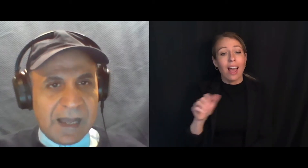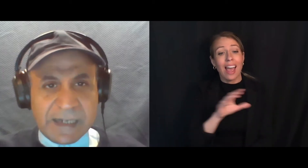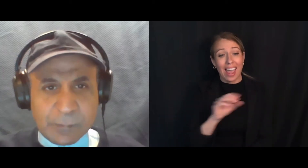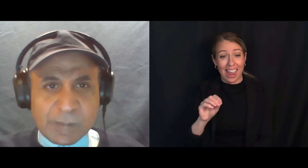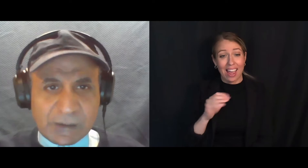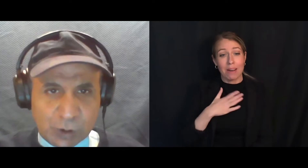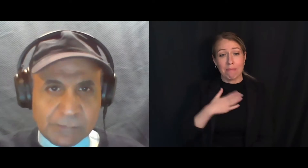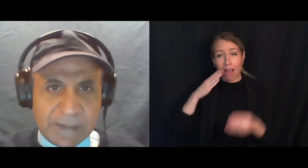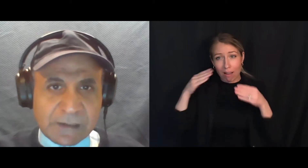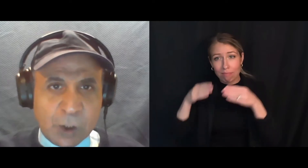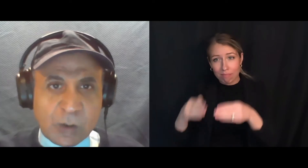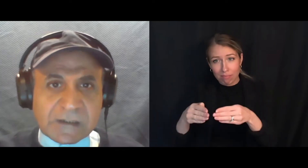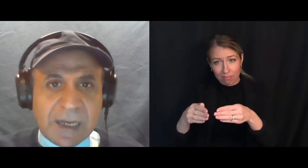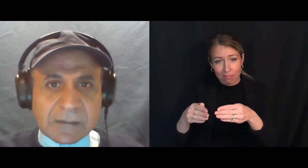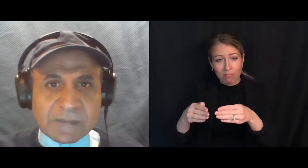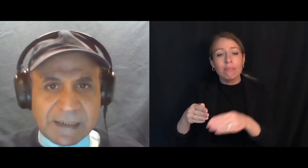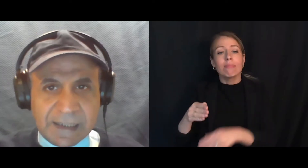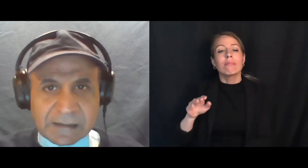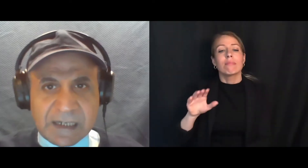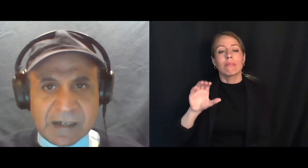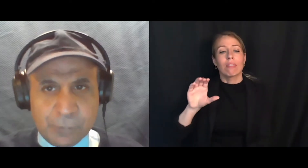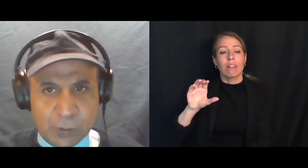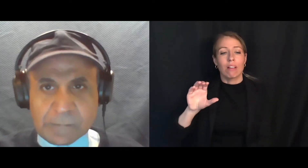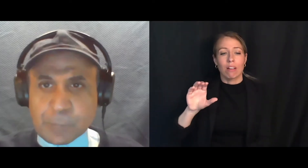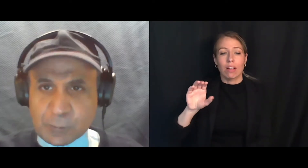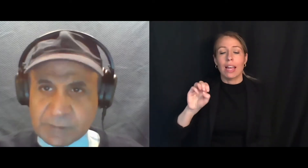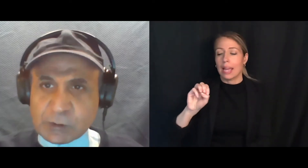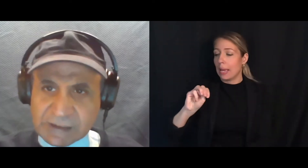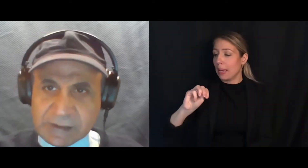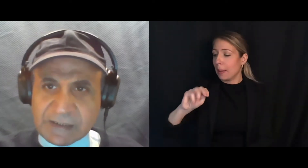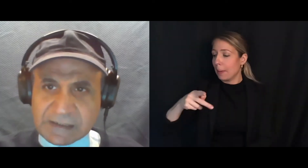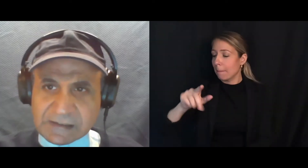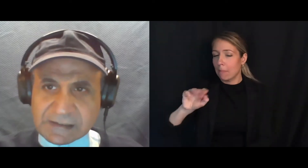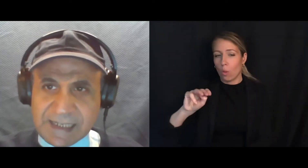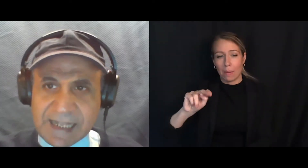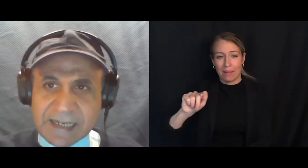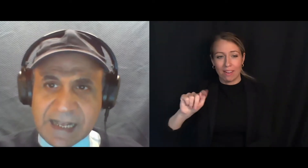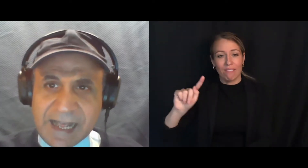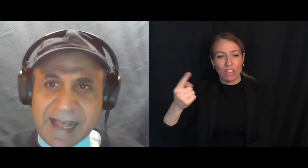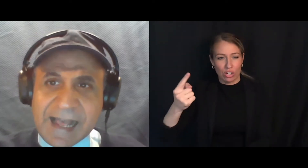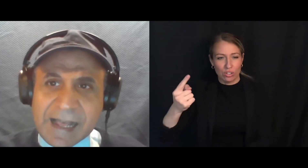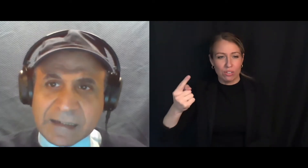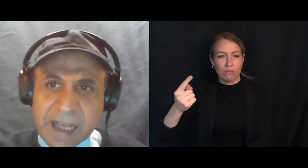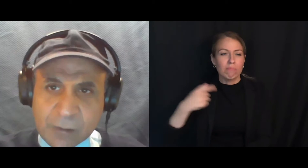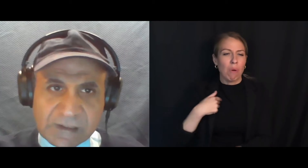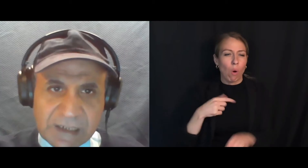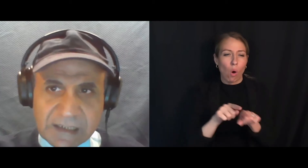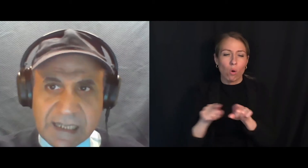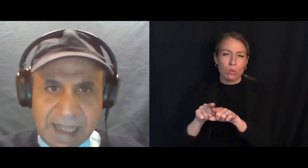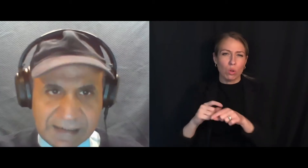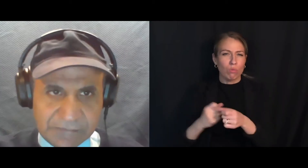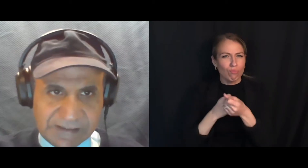I label myself as a long-time dedicated advocate for people with disabilities and an equity activist.